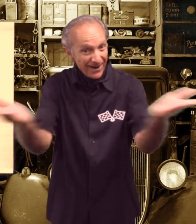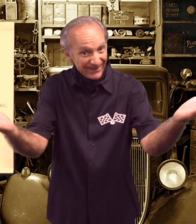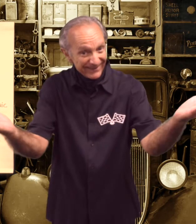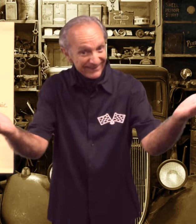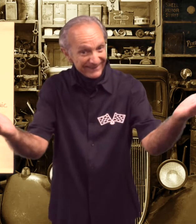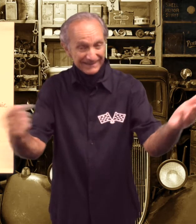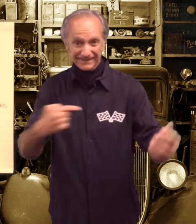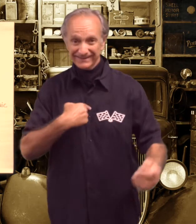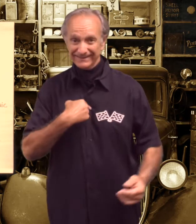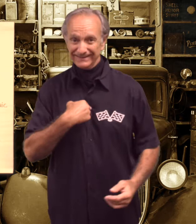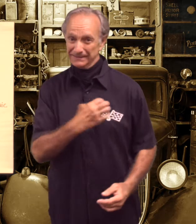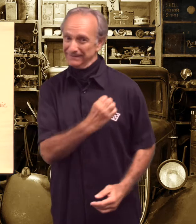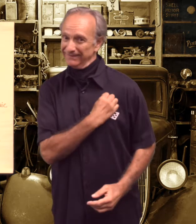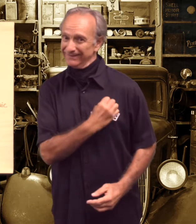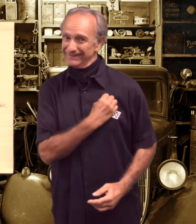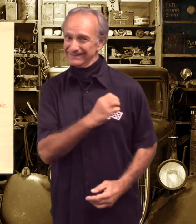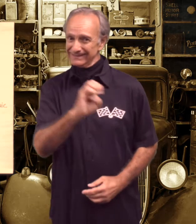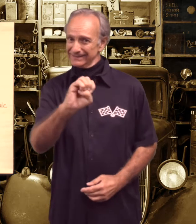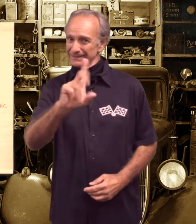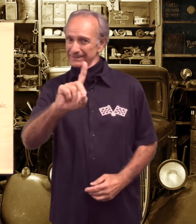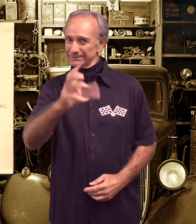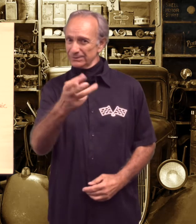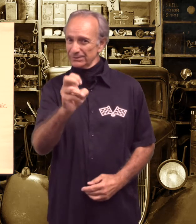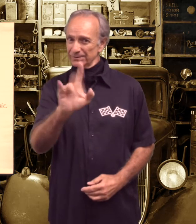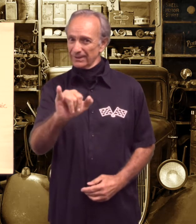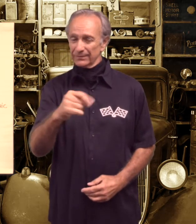Hello! I'm Ed Chevy.